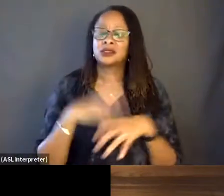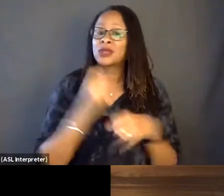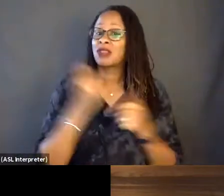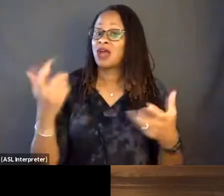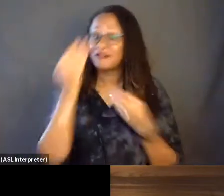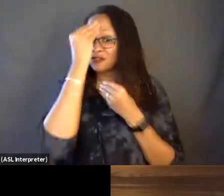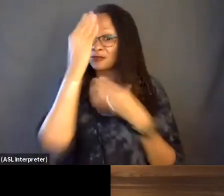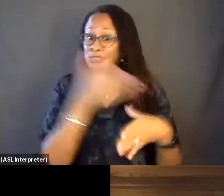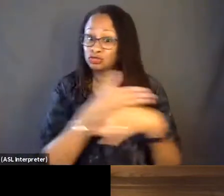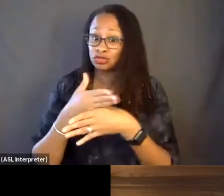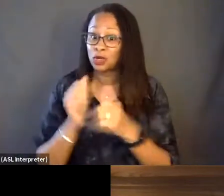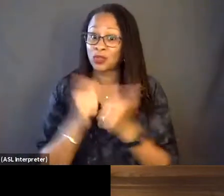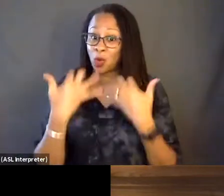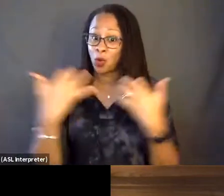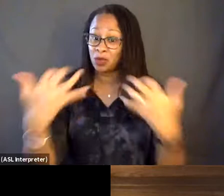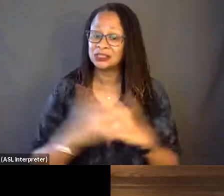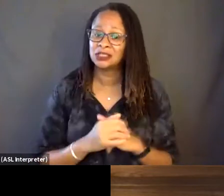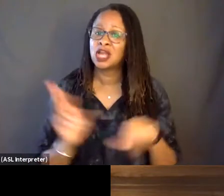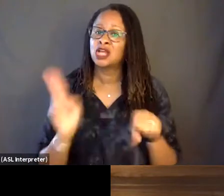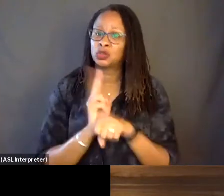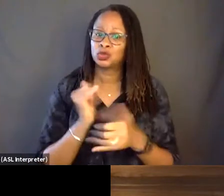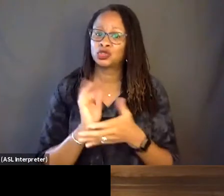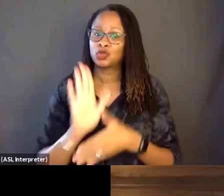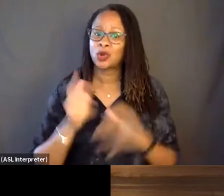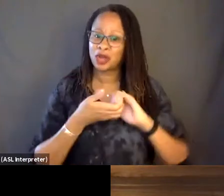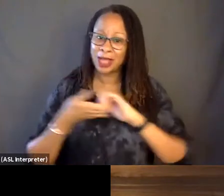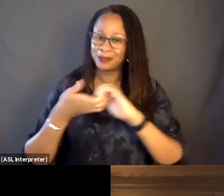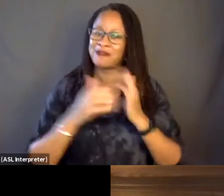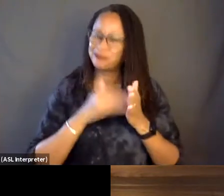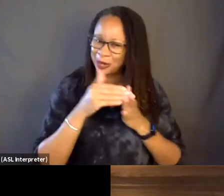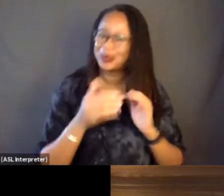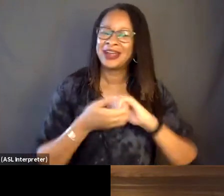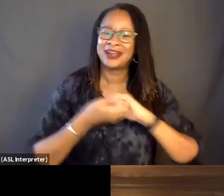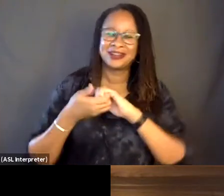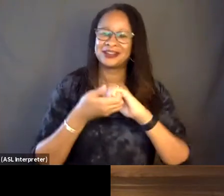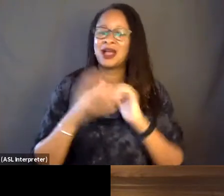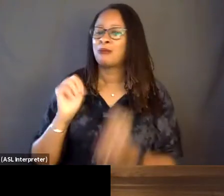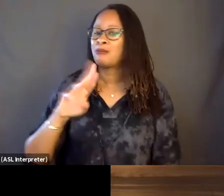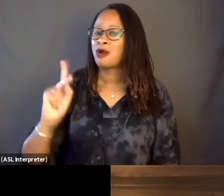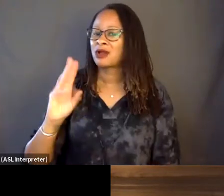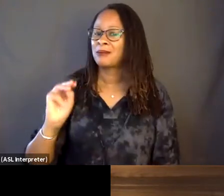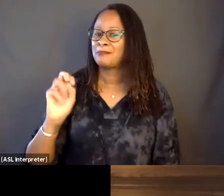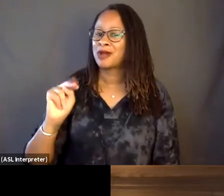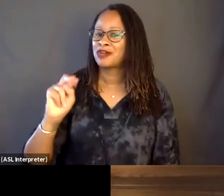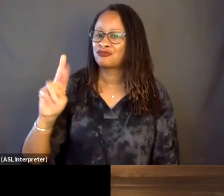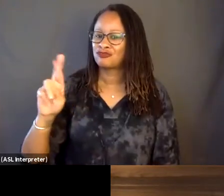And you use your collaborator, your frequent collaborator, Mark Munroe, to help you with that, as well.